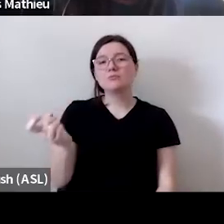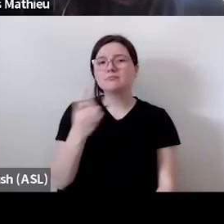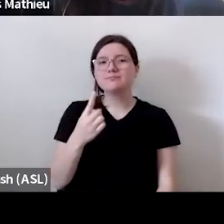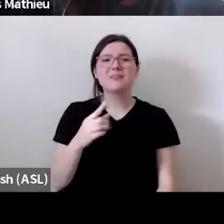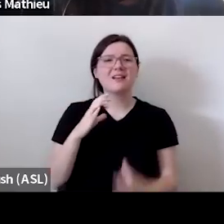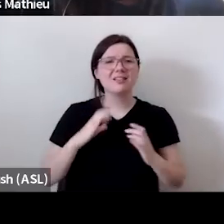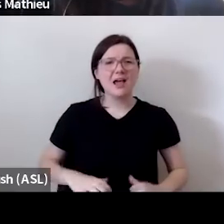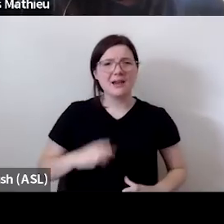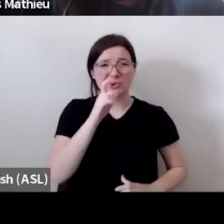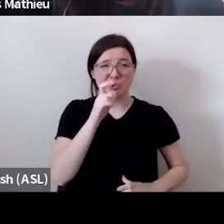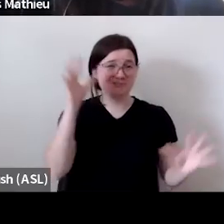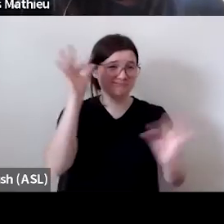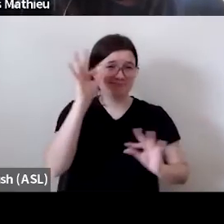issues and how to approach that.